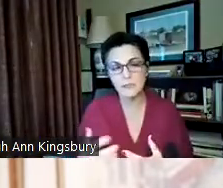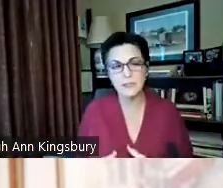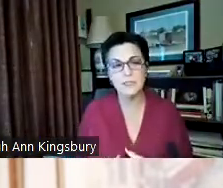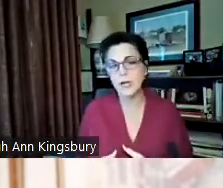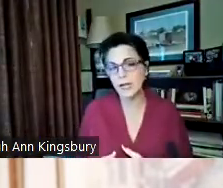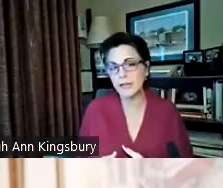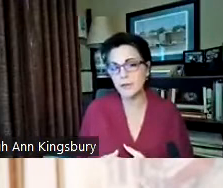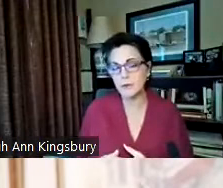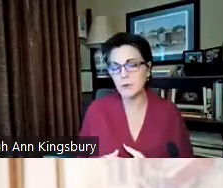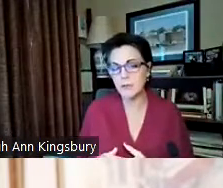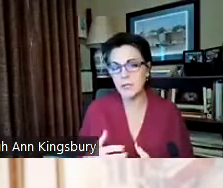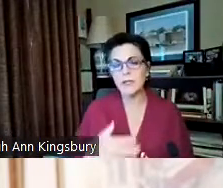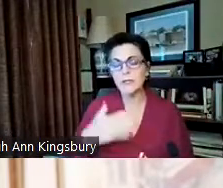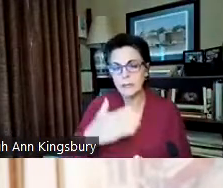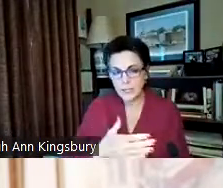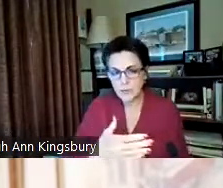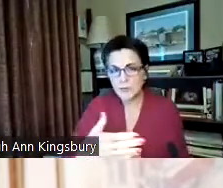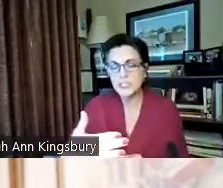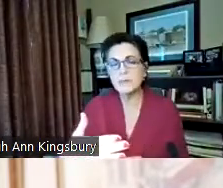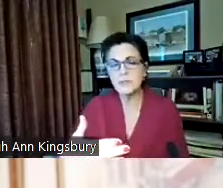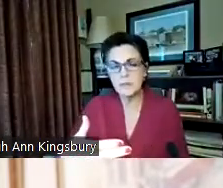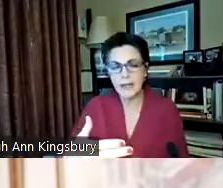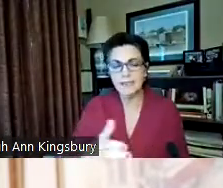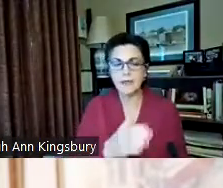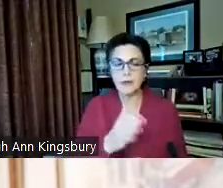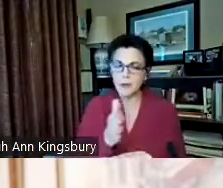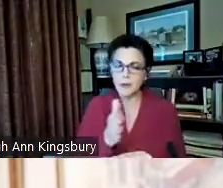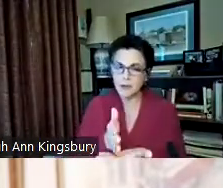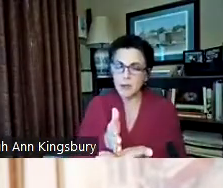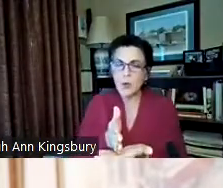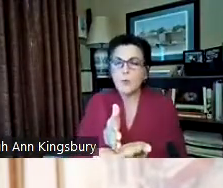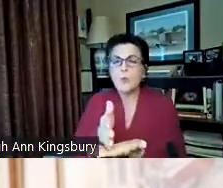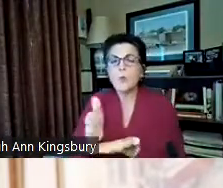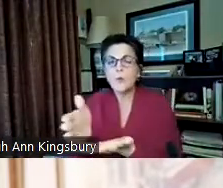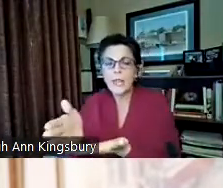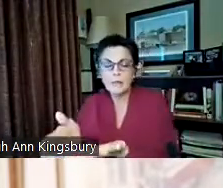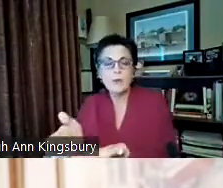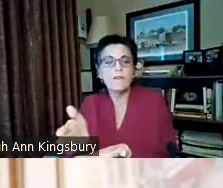displays are not capable. But that's where we should be pushing back and saying, Okay, wait a minute. We're capable of